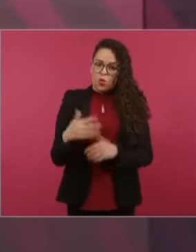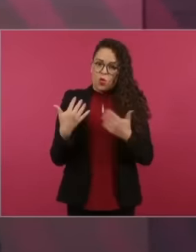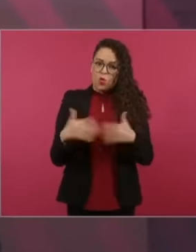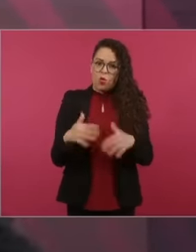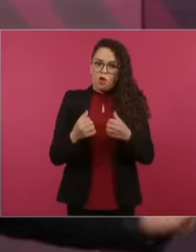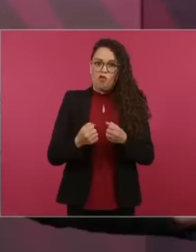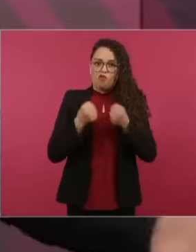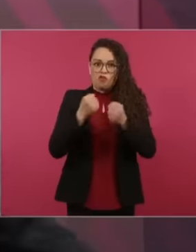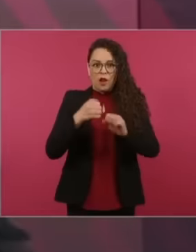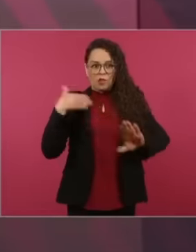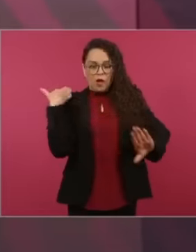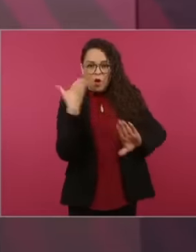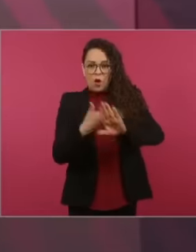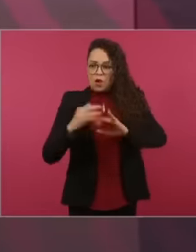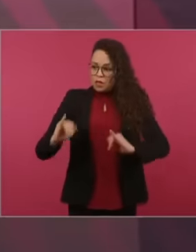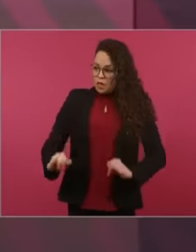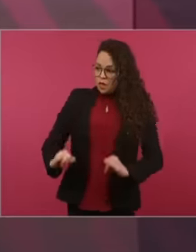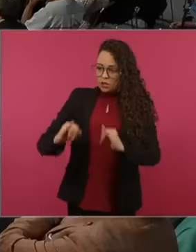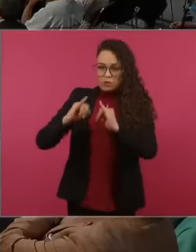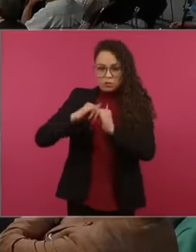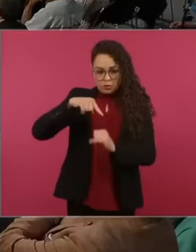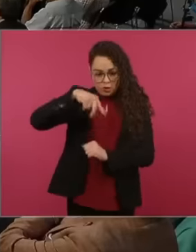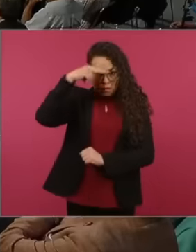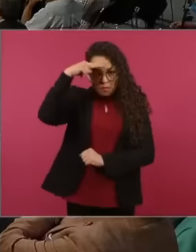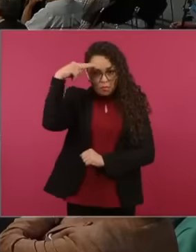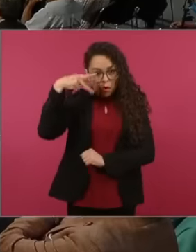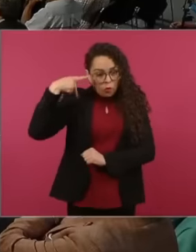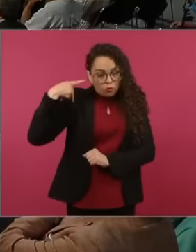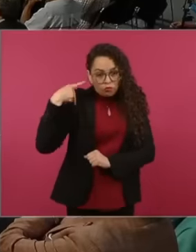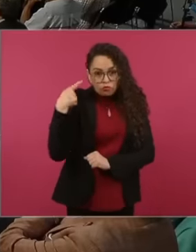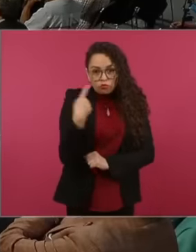of the Mexican state and without elements and without evidence,